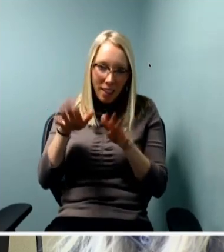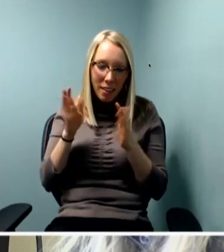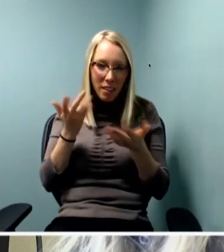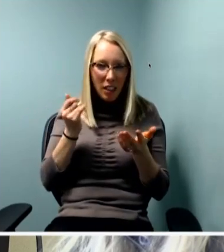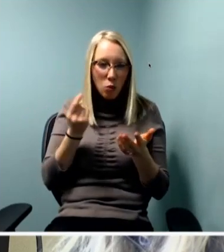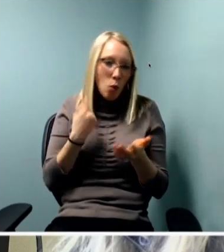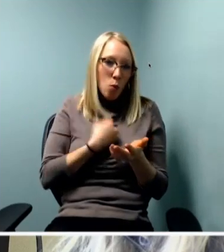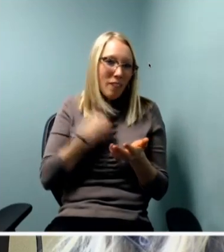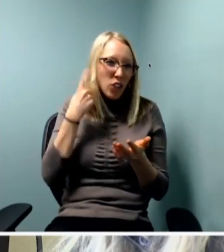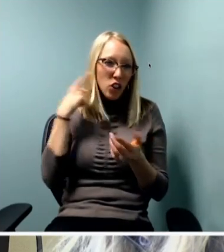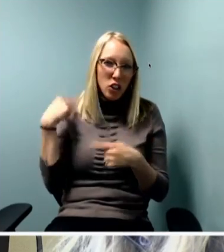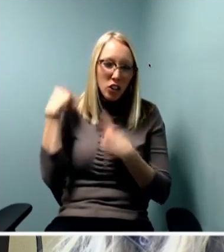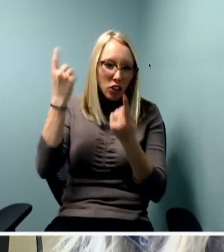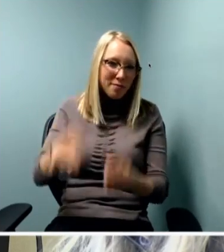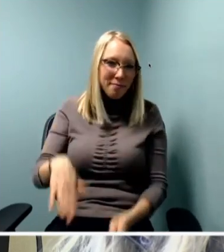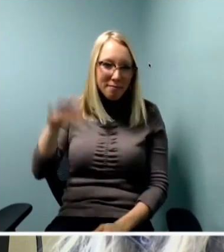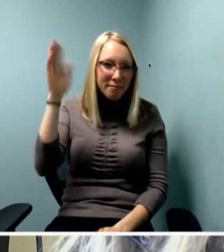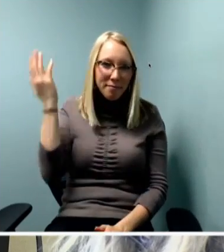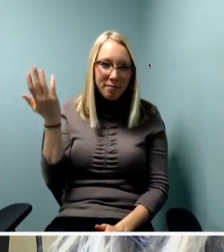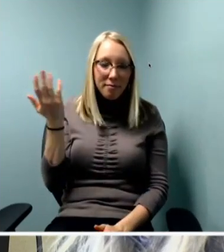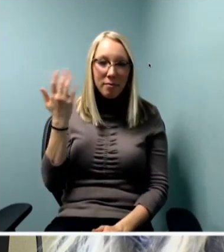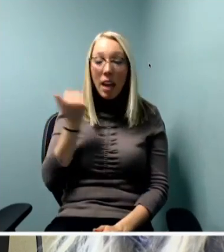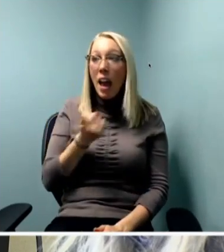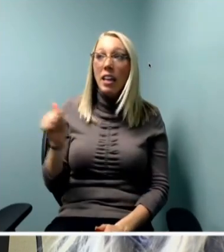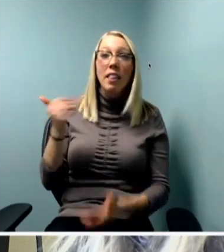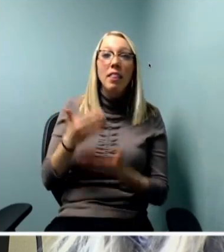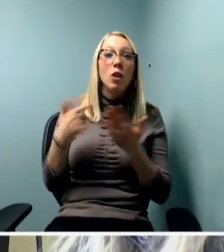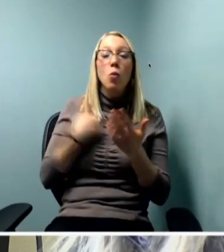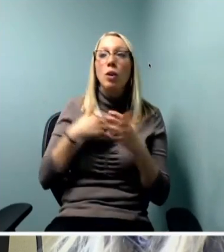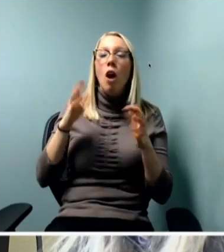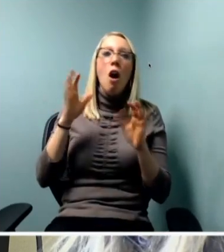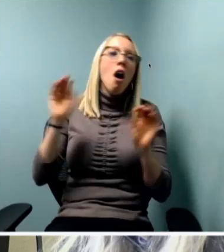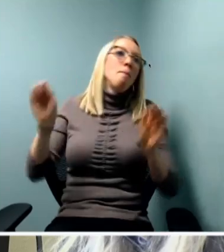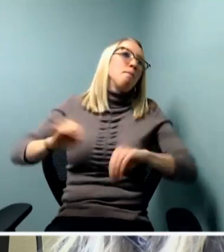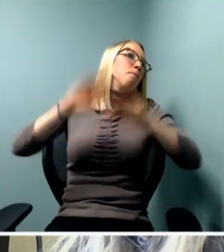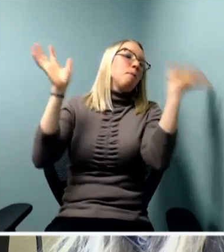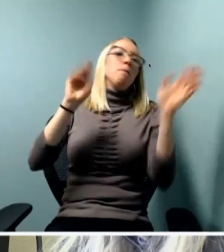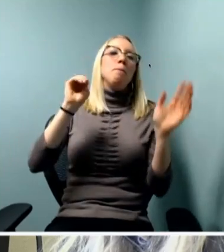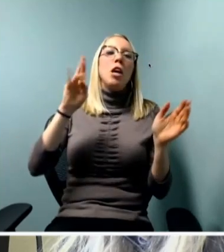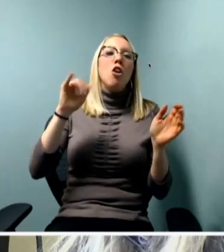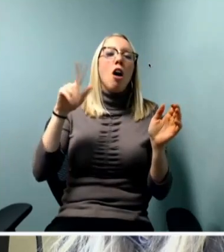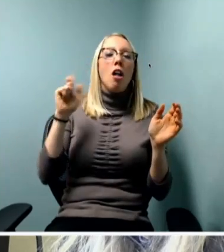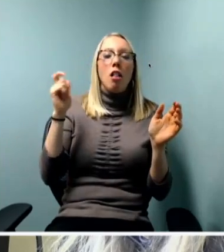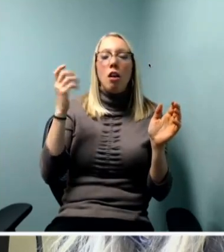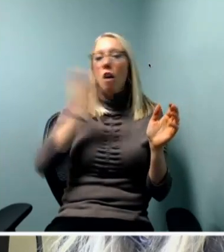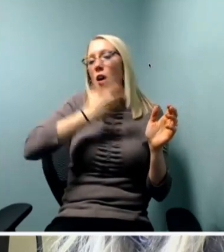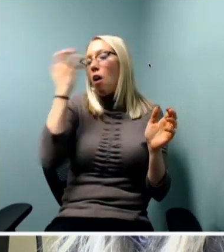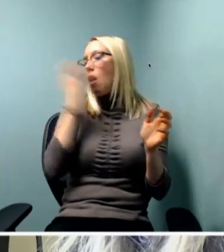That anything that we've done is this miraculous event, versus just an extraordinary life.